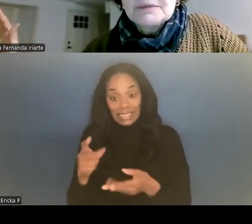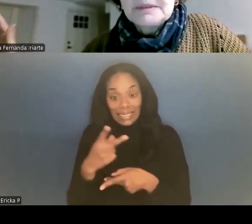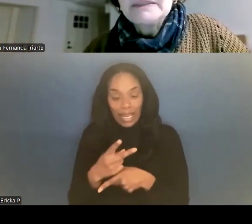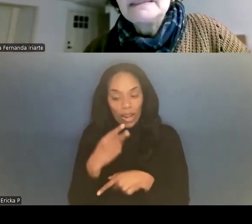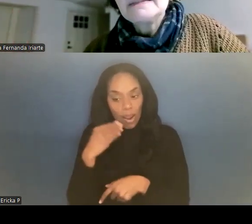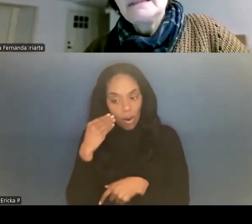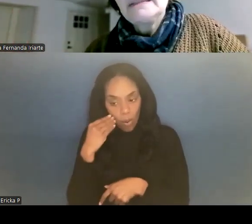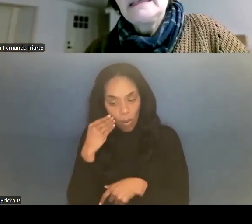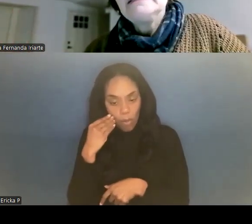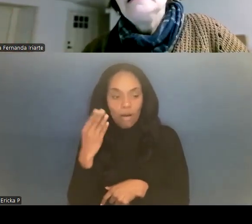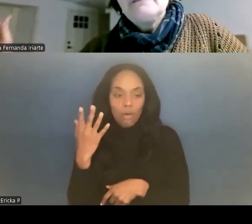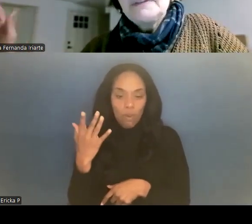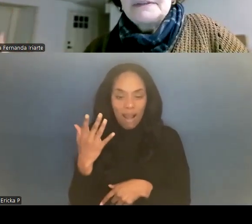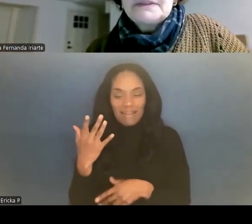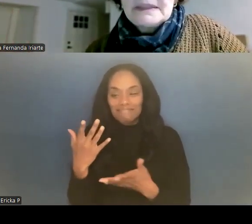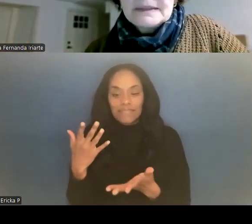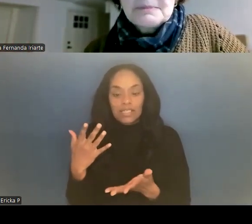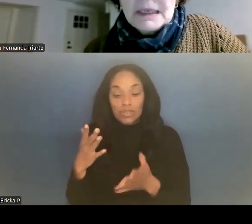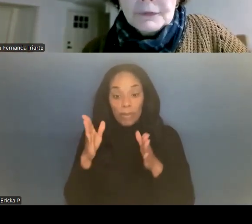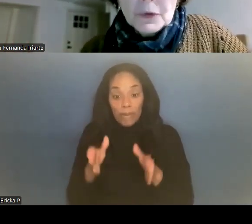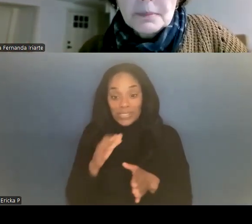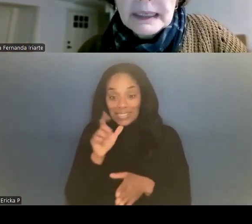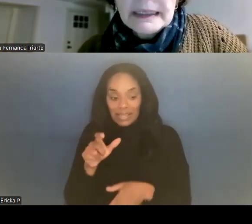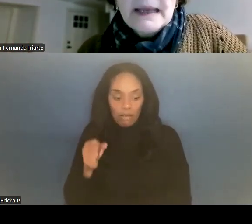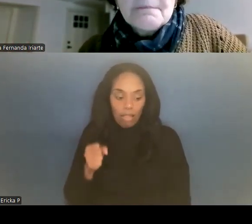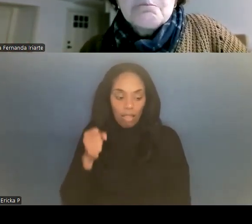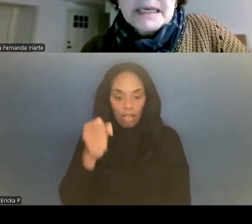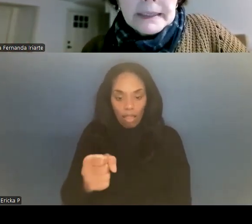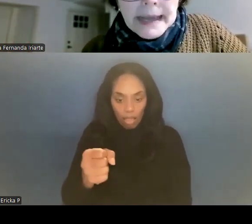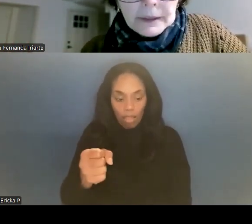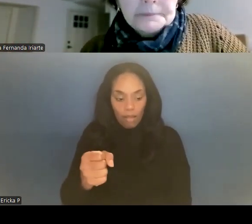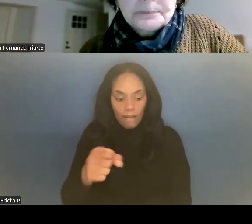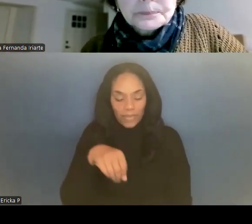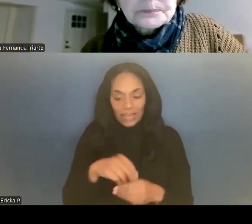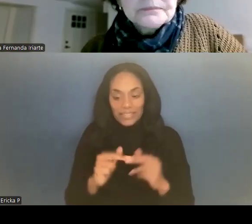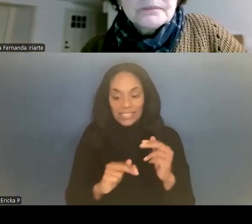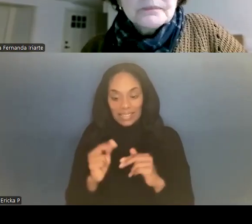to be placed in a facility that's paid for by Medi-Cal.